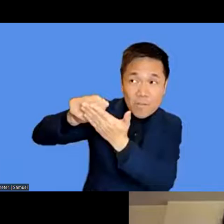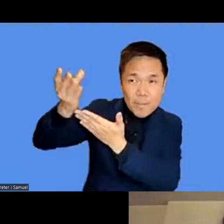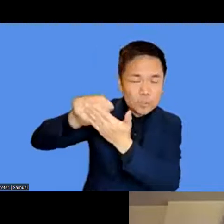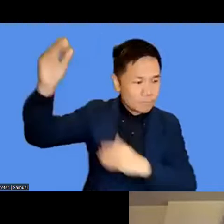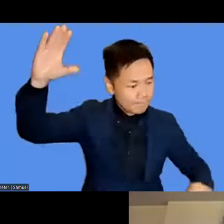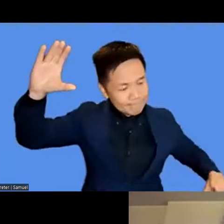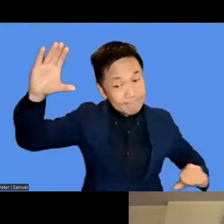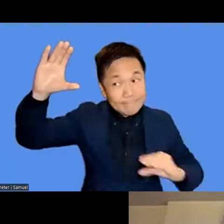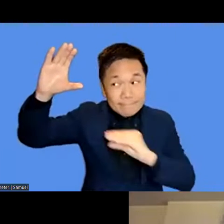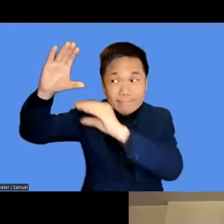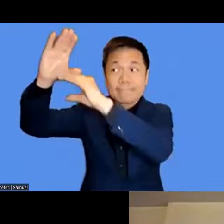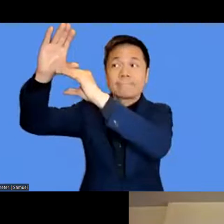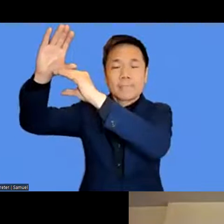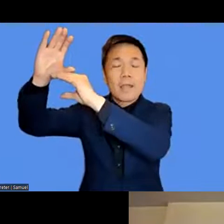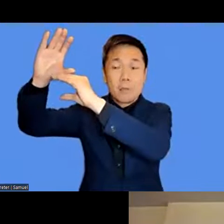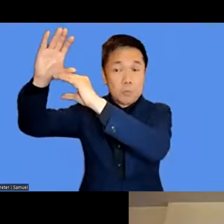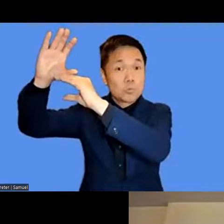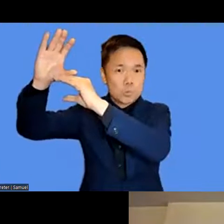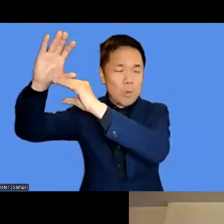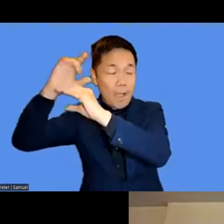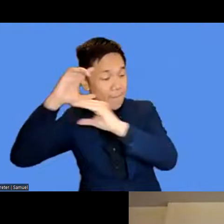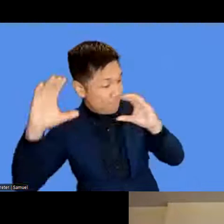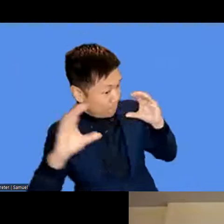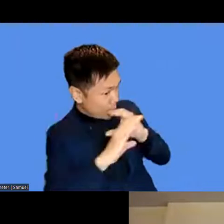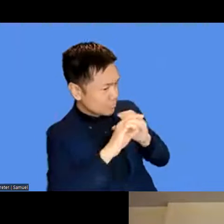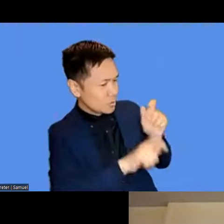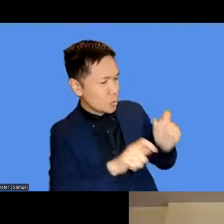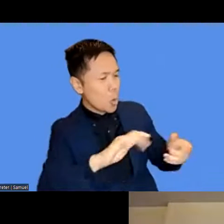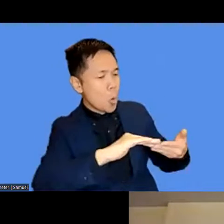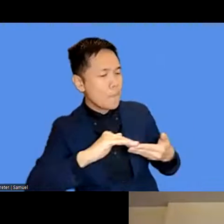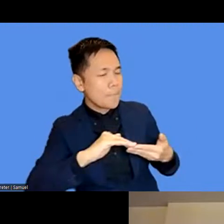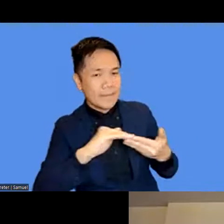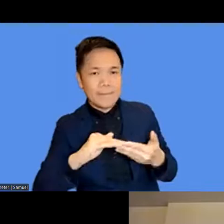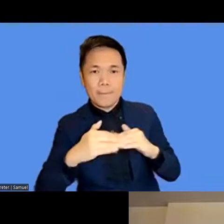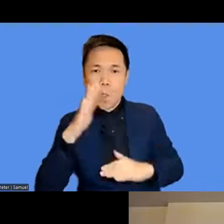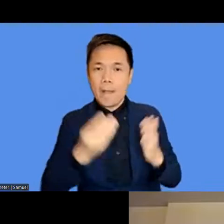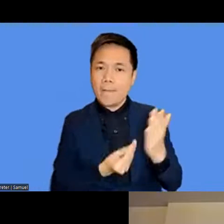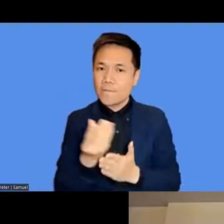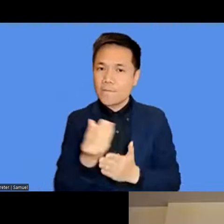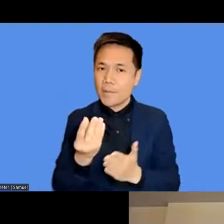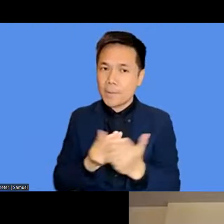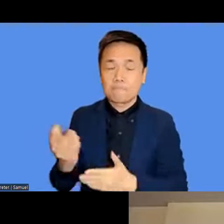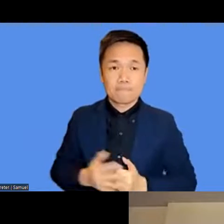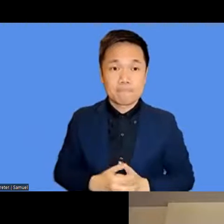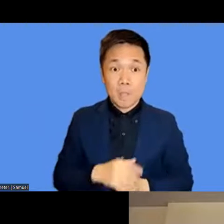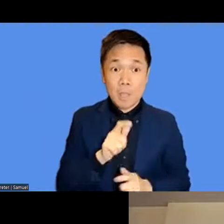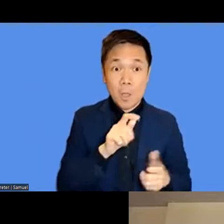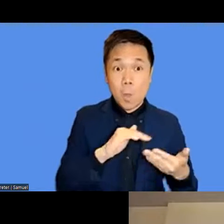disabilities, which are mainly the data that OPDs underlined that they need for their advocacy